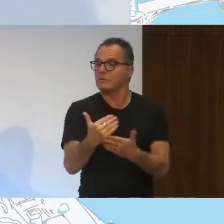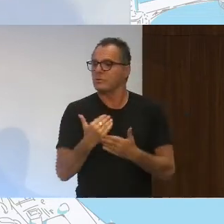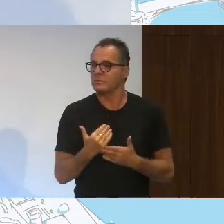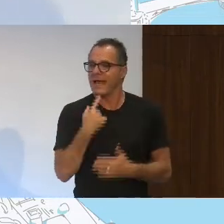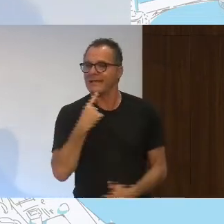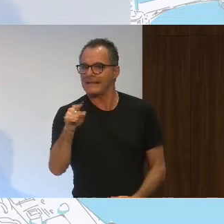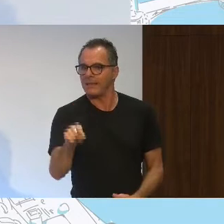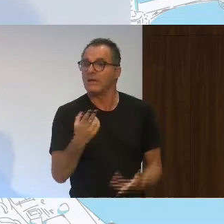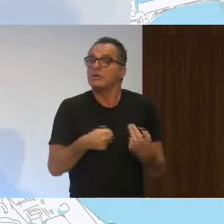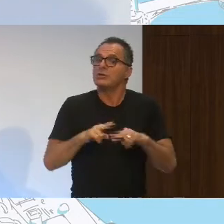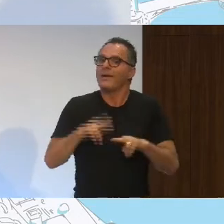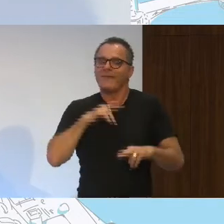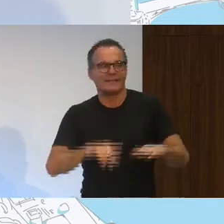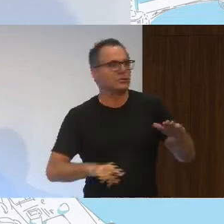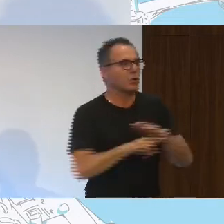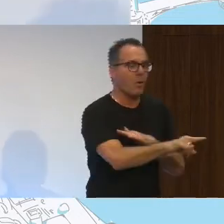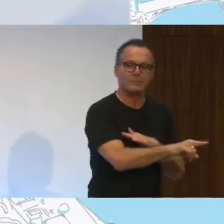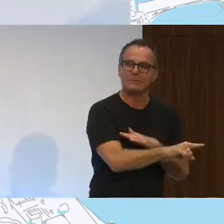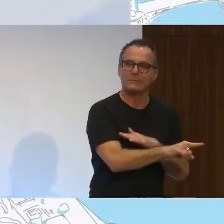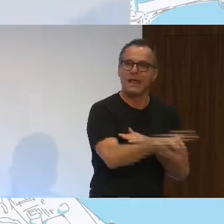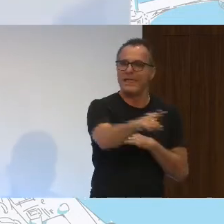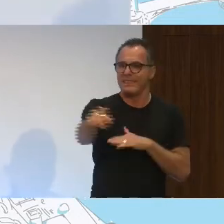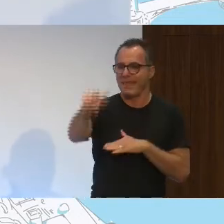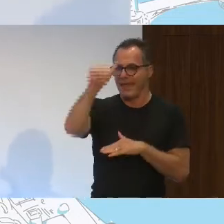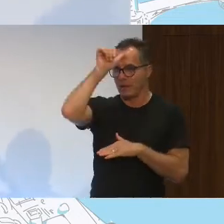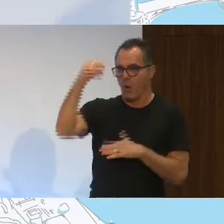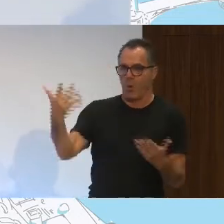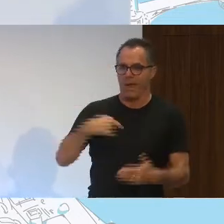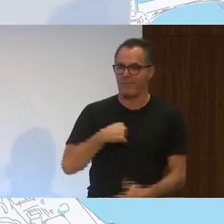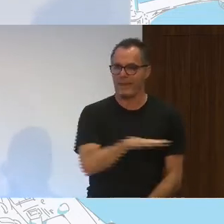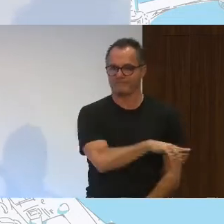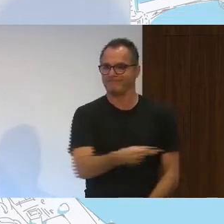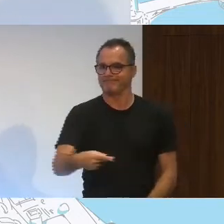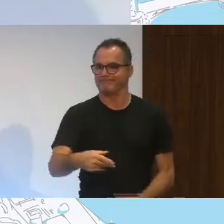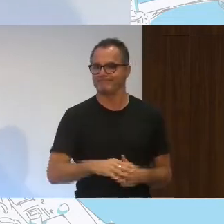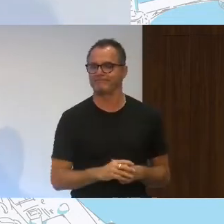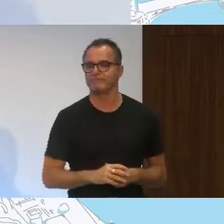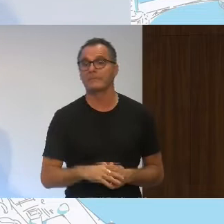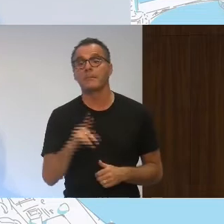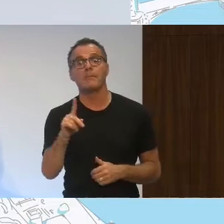to get me out to the building safely, then we have an egress plan where that can be done. But you know what?